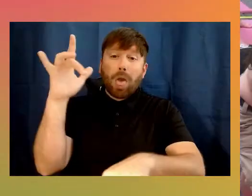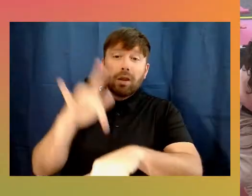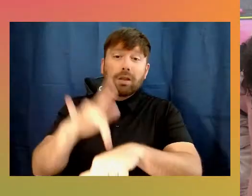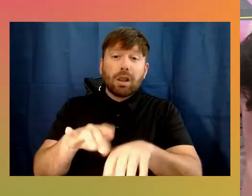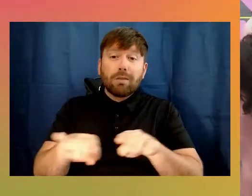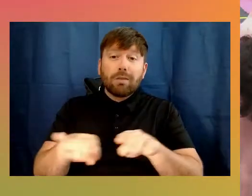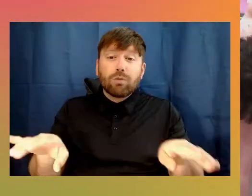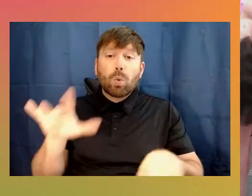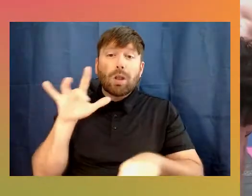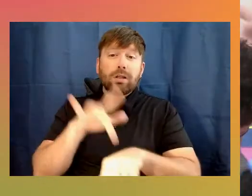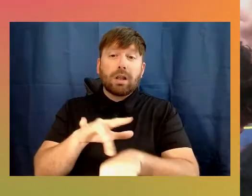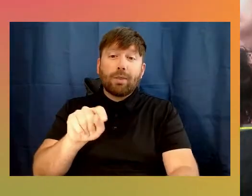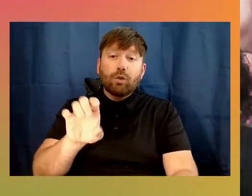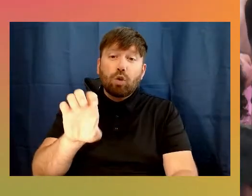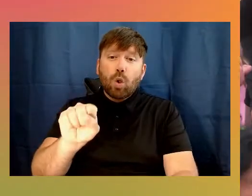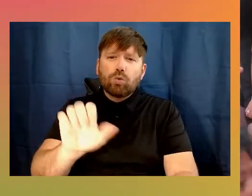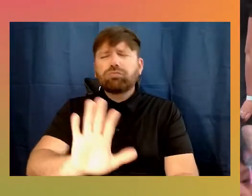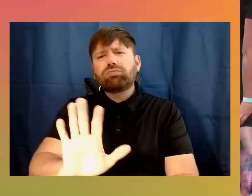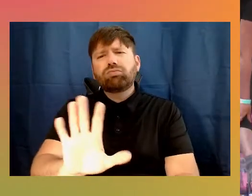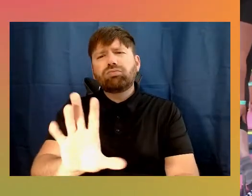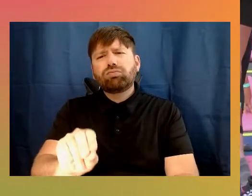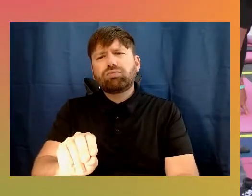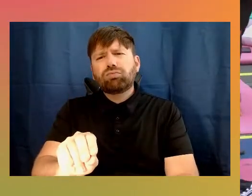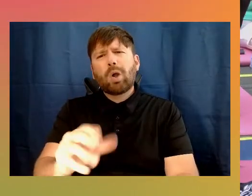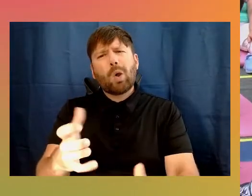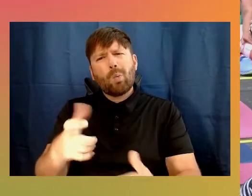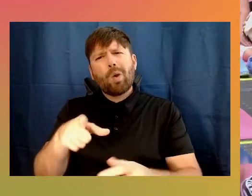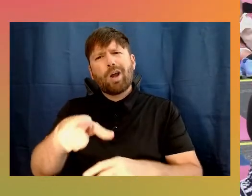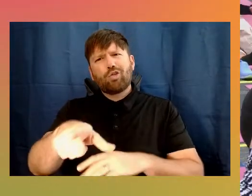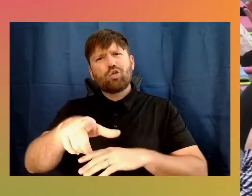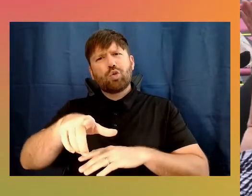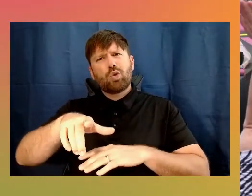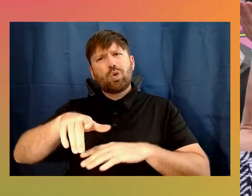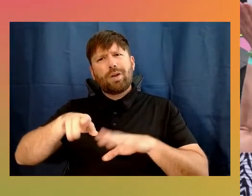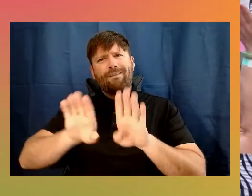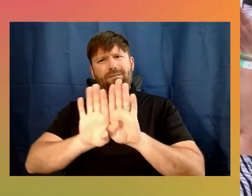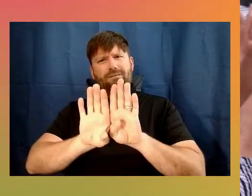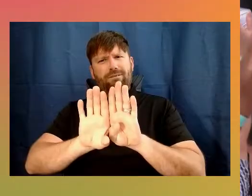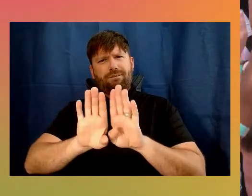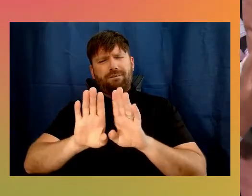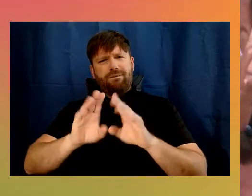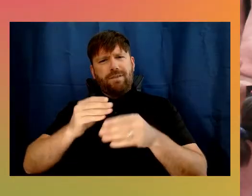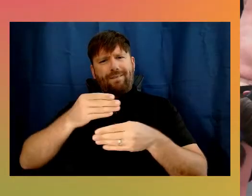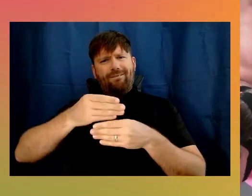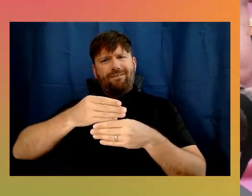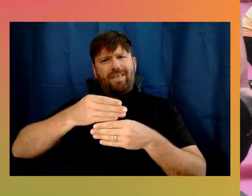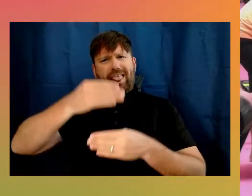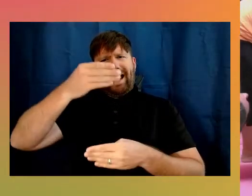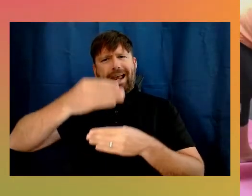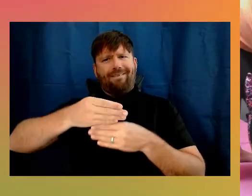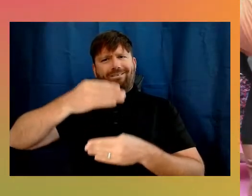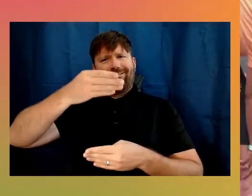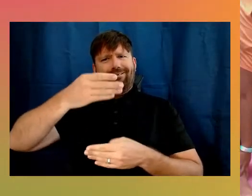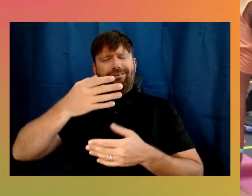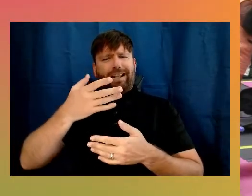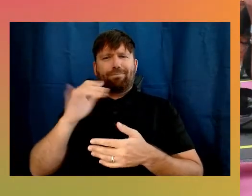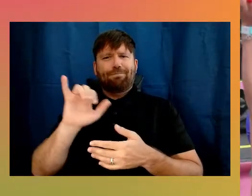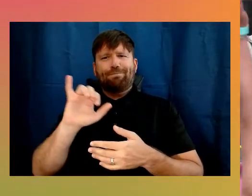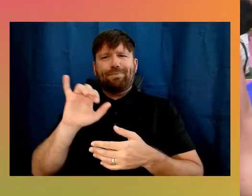RATHER THAN HAVING THE GOAL BE TO TOUCH THE FLOOR OR YOUR TOES, I WANT YOU TO THINK OF FLATTENING OUT LIKE YOU COULD